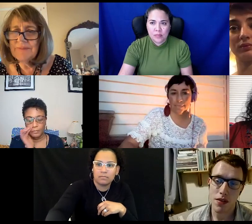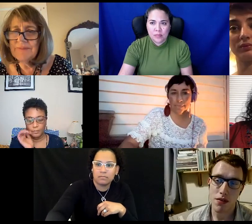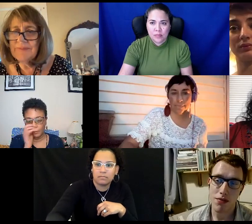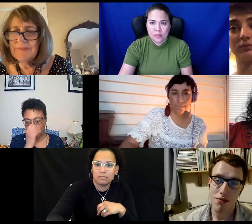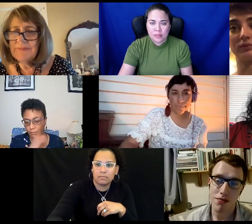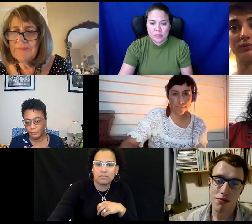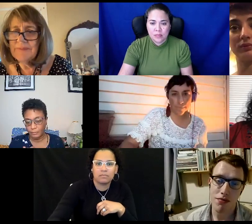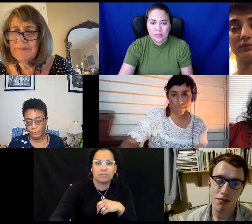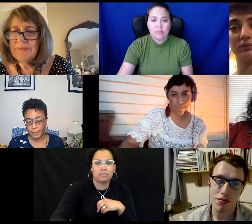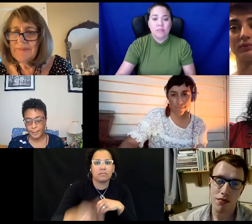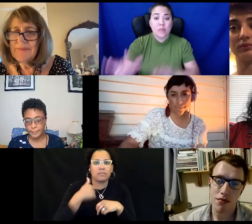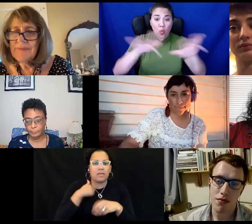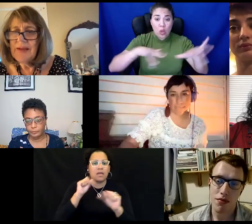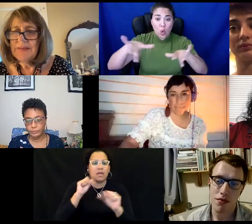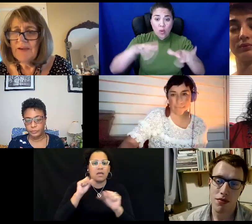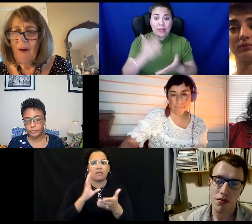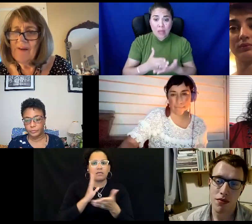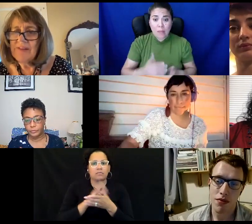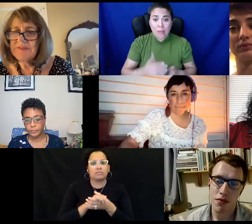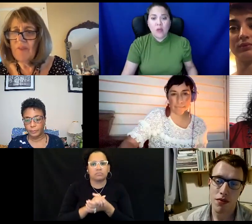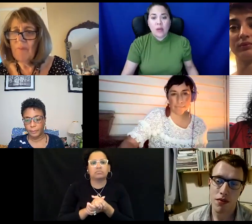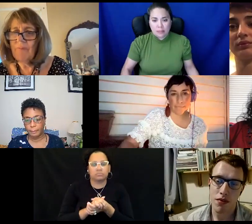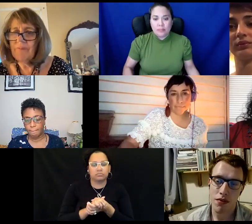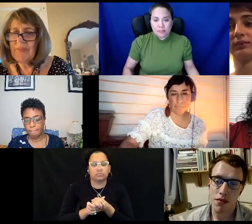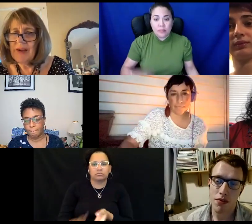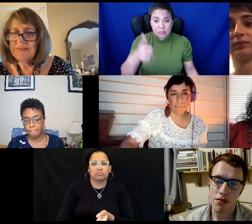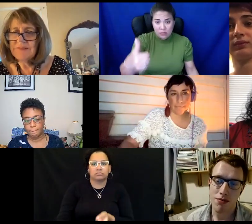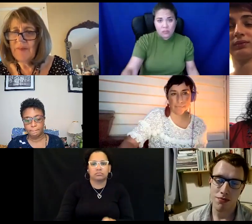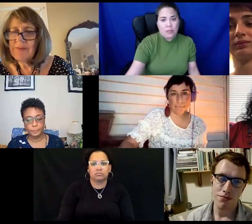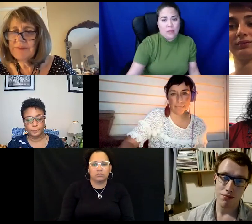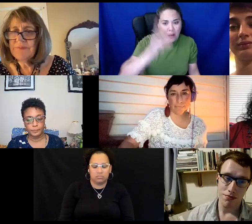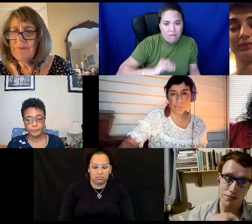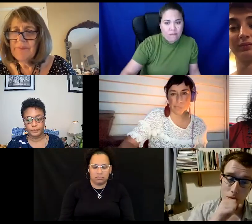Webinar Services - Matt: I can stop the recording actually i'm so sorry I forgot about that that's okay i'll stop there, right now.